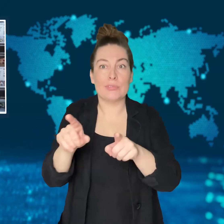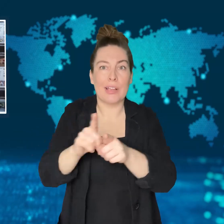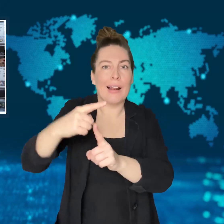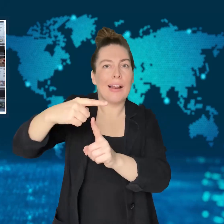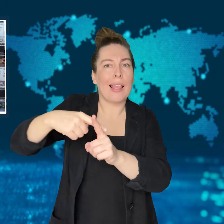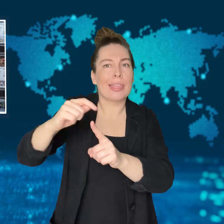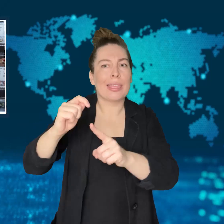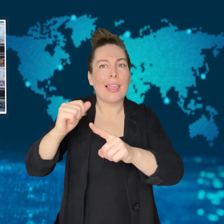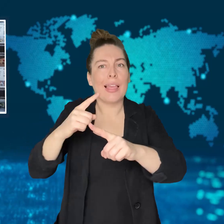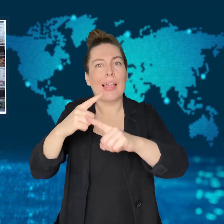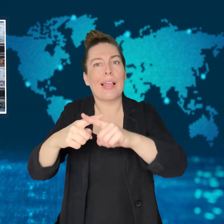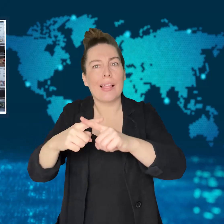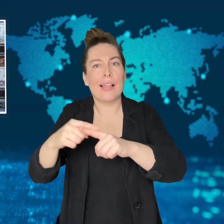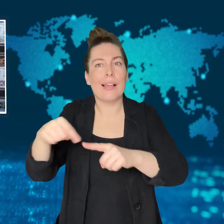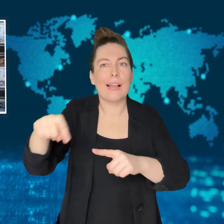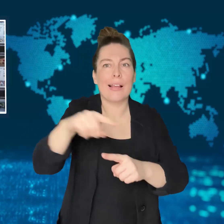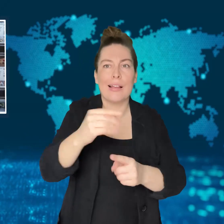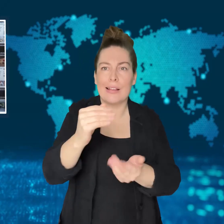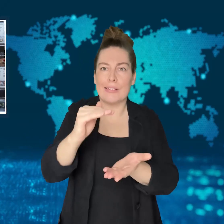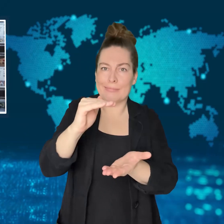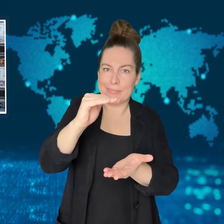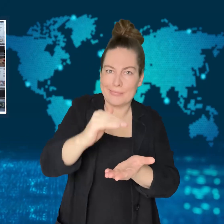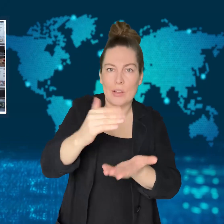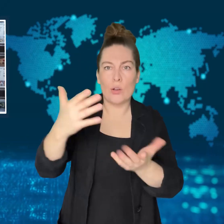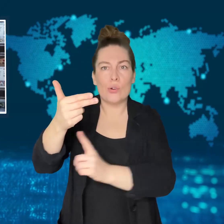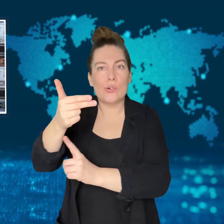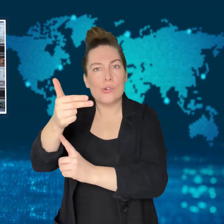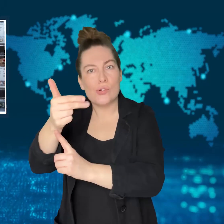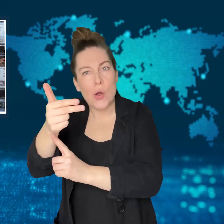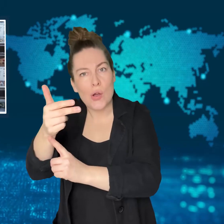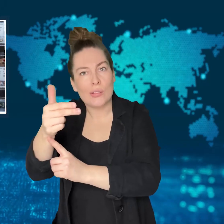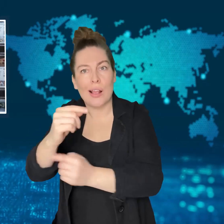the rehabilitation of 3,300 properties,